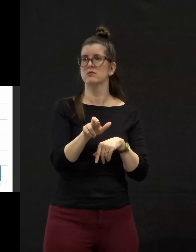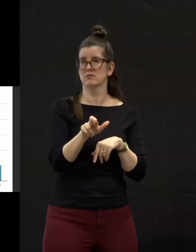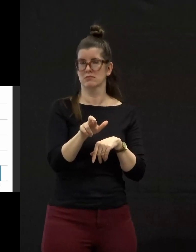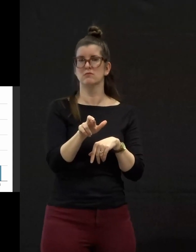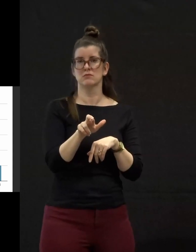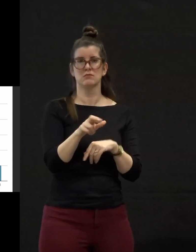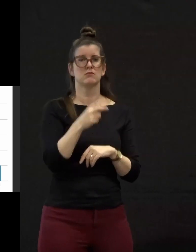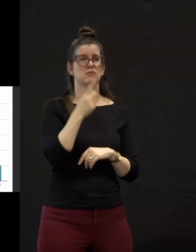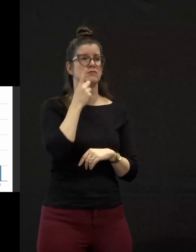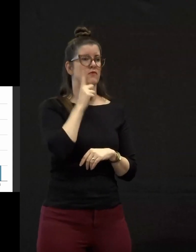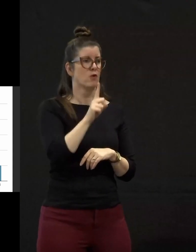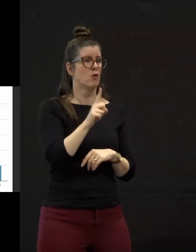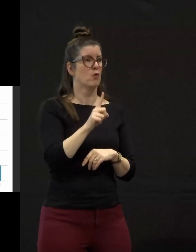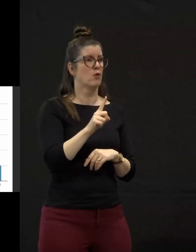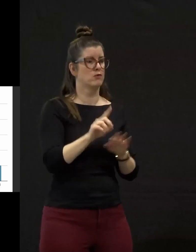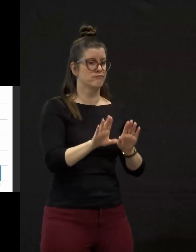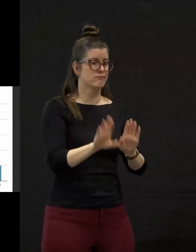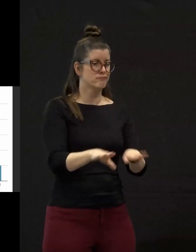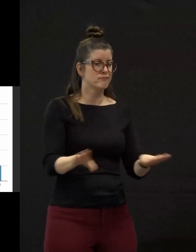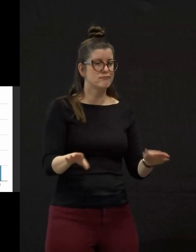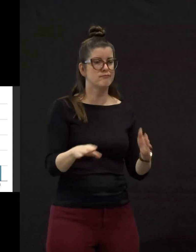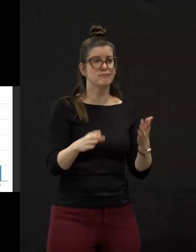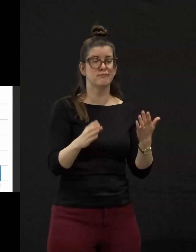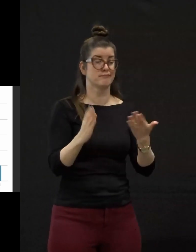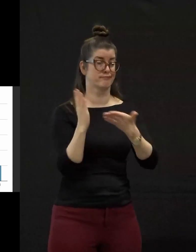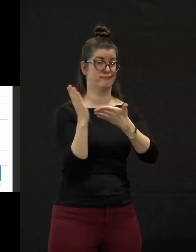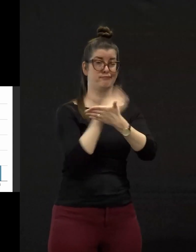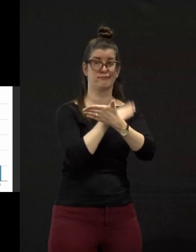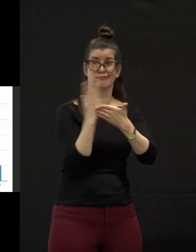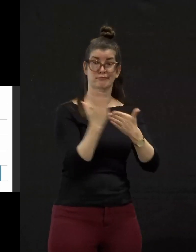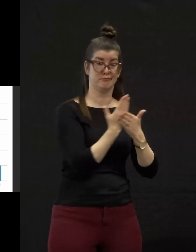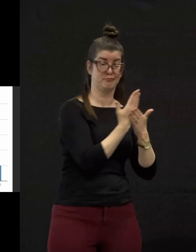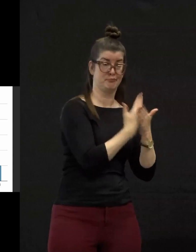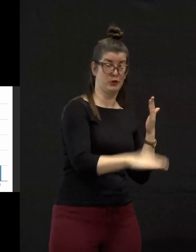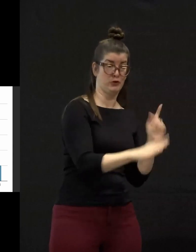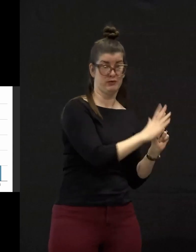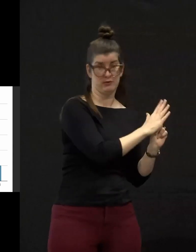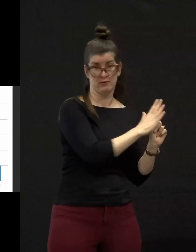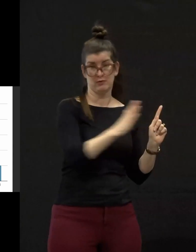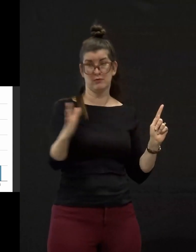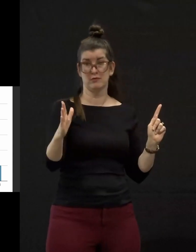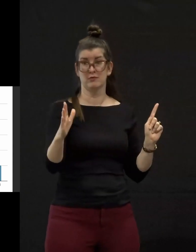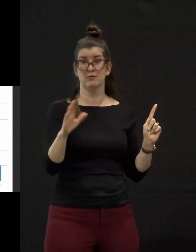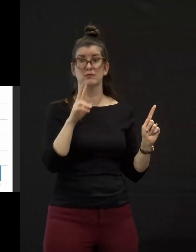for kiddos spanning birth to the 22 spectrum